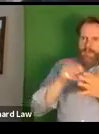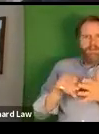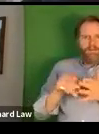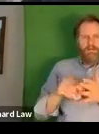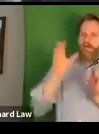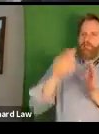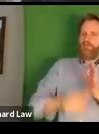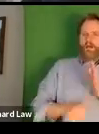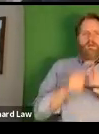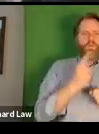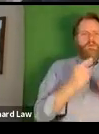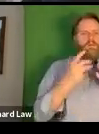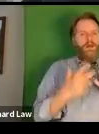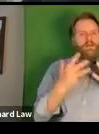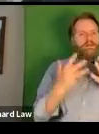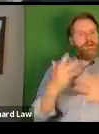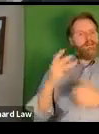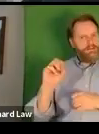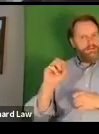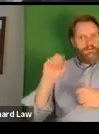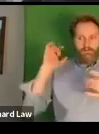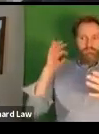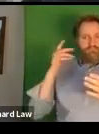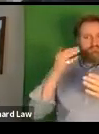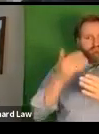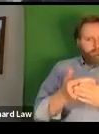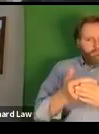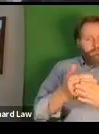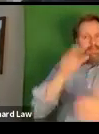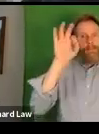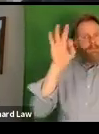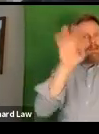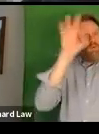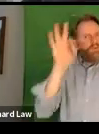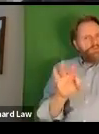a related question would be what was the latest with regards to the overpayment of our